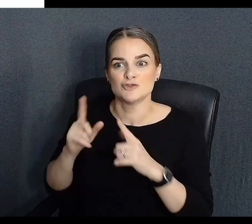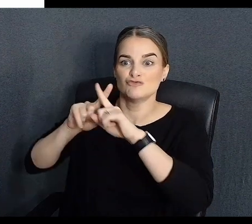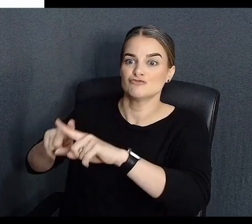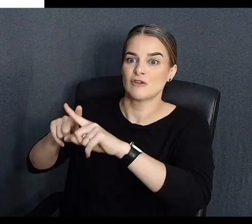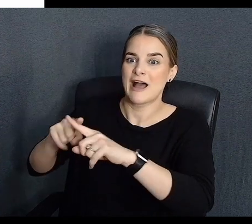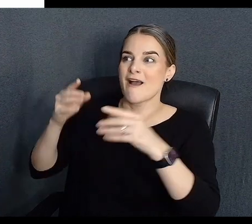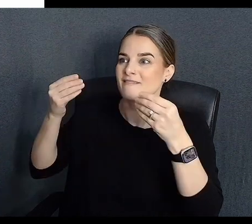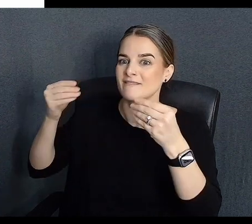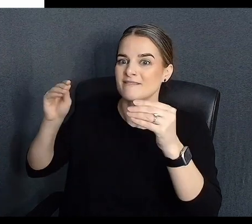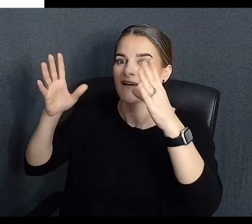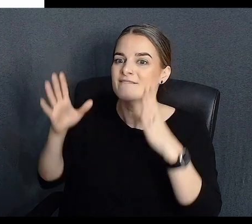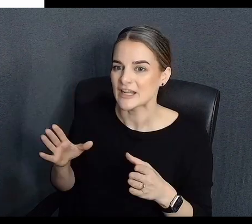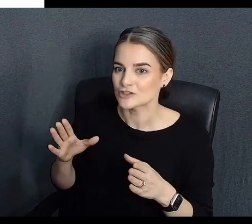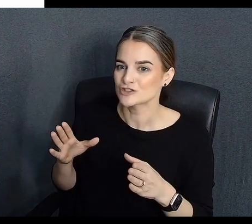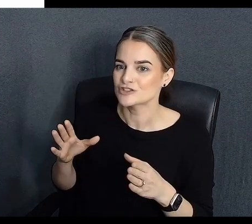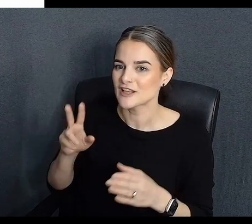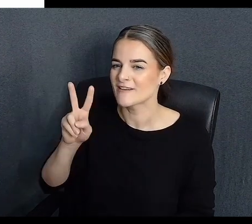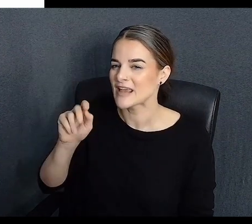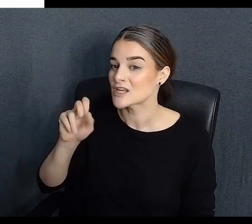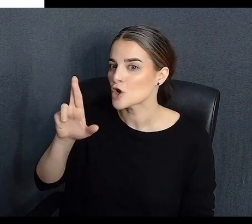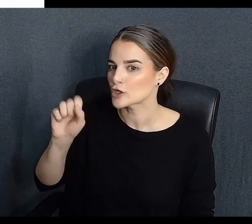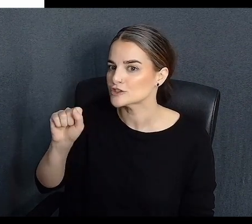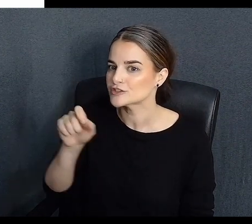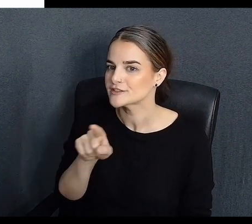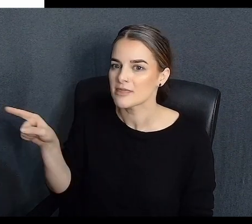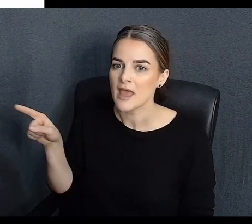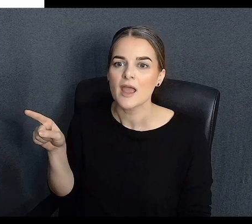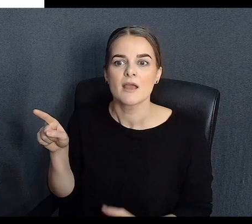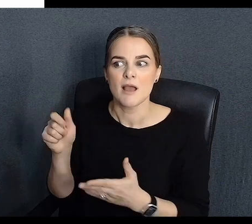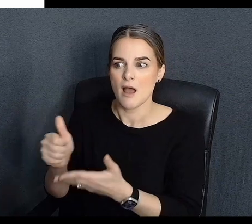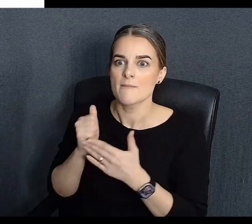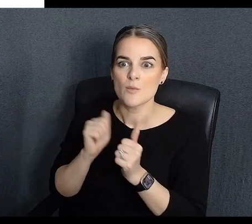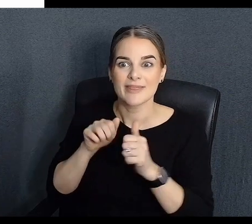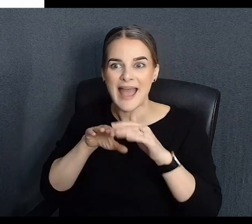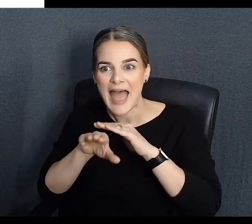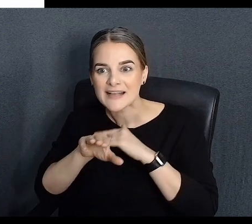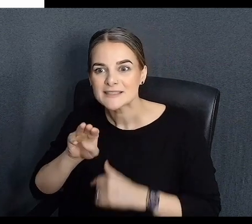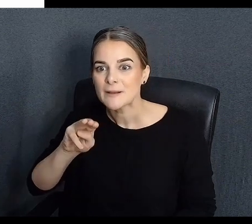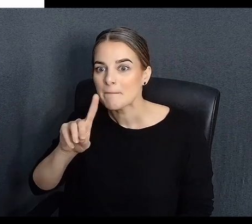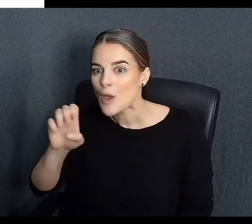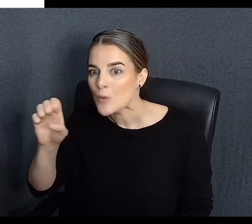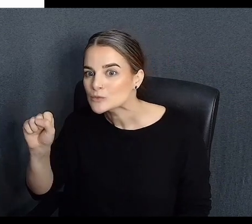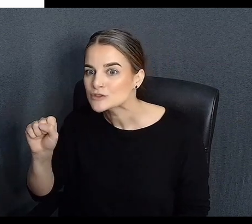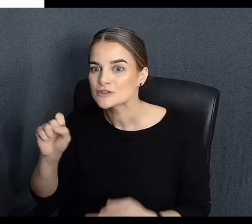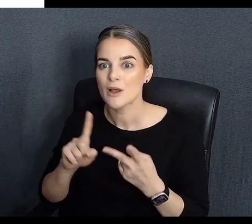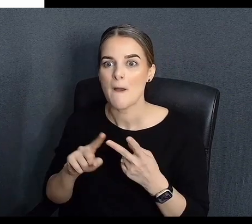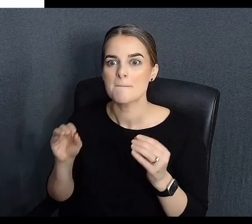to assist with especially like, access modes, and some of those more nitty-gritty type programming